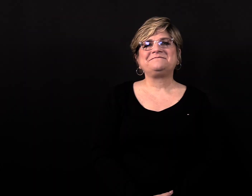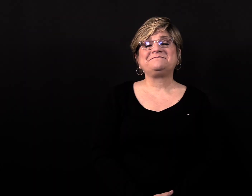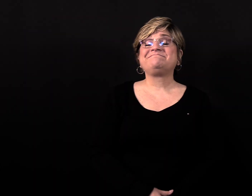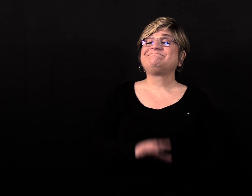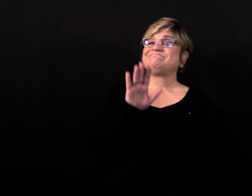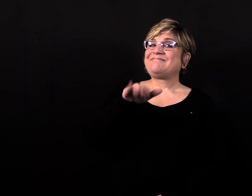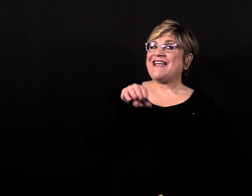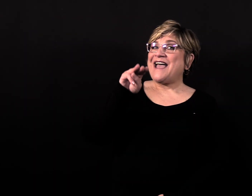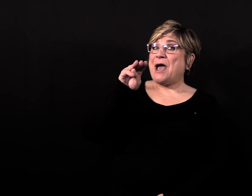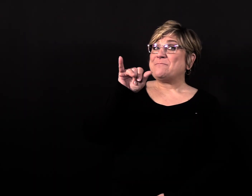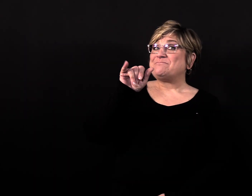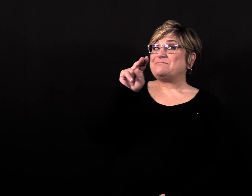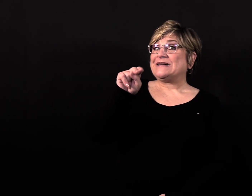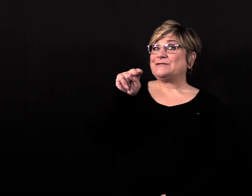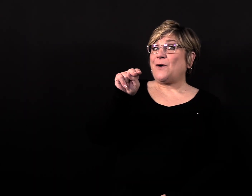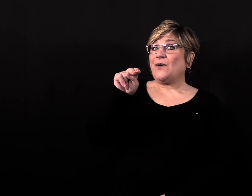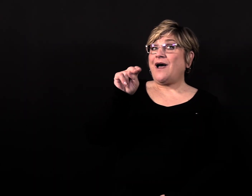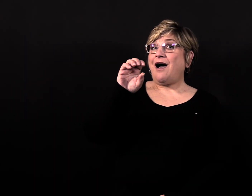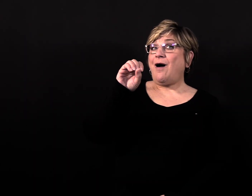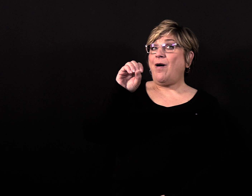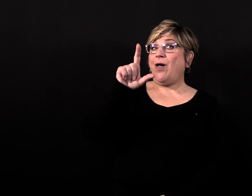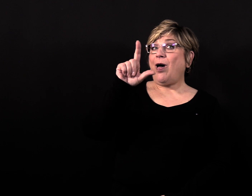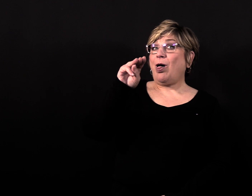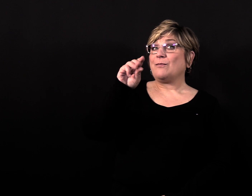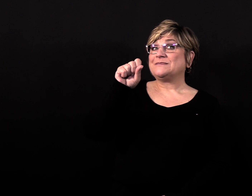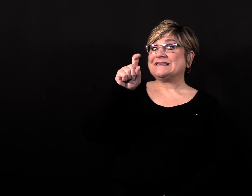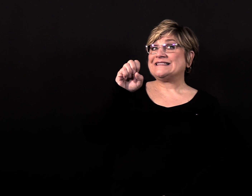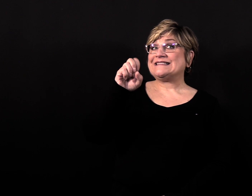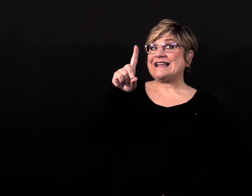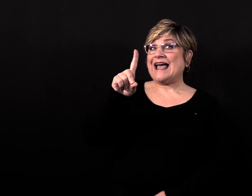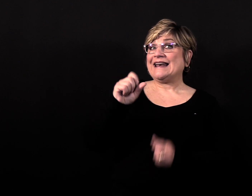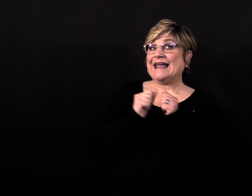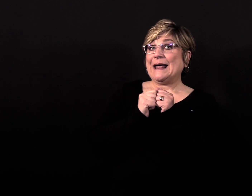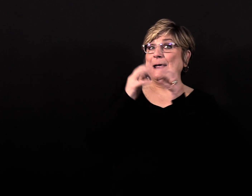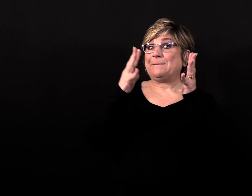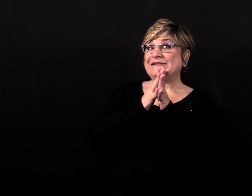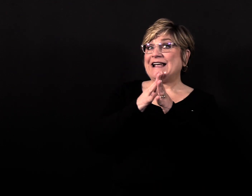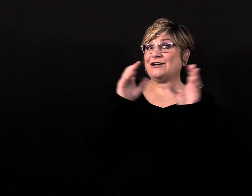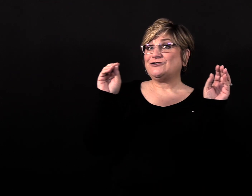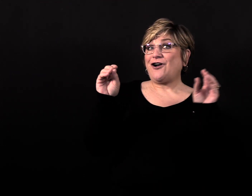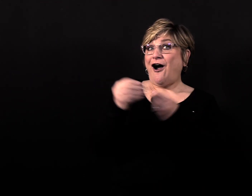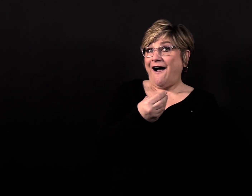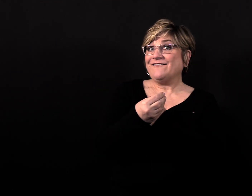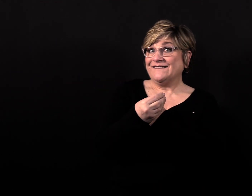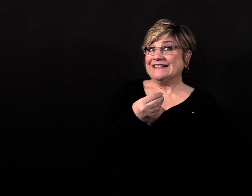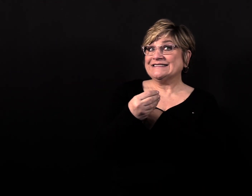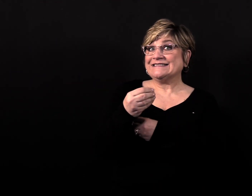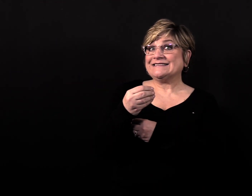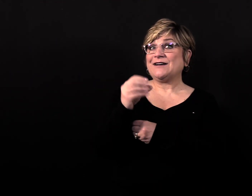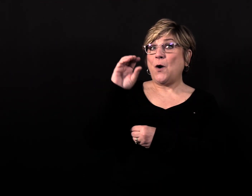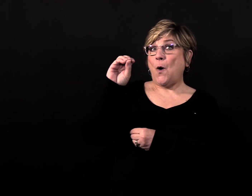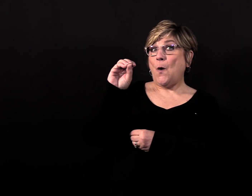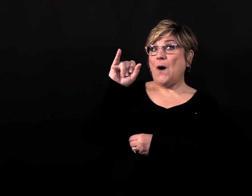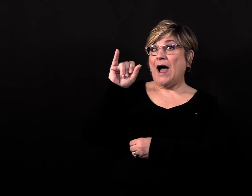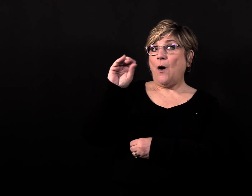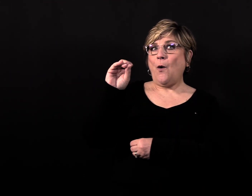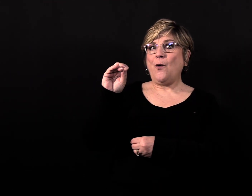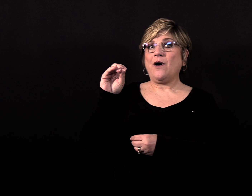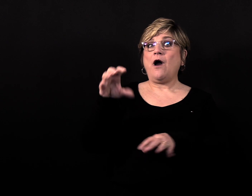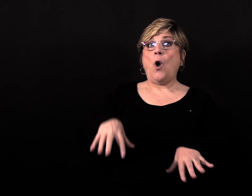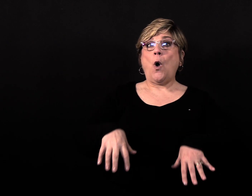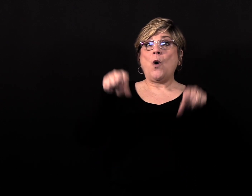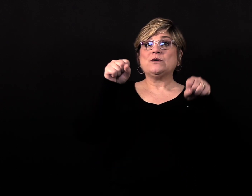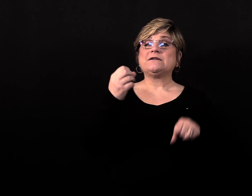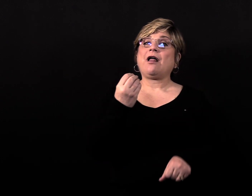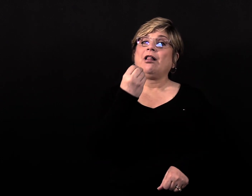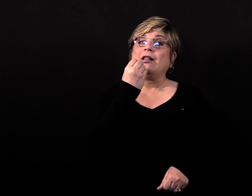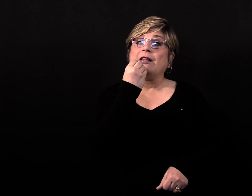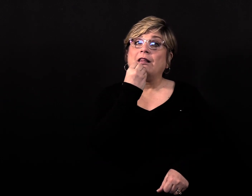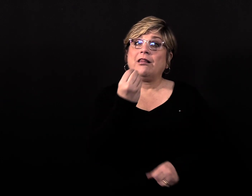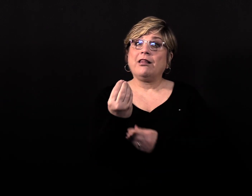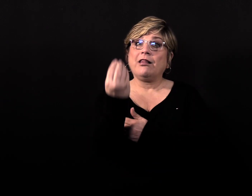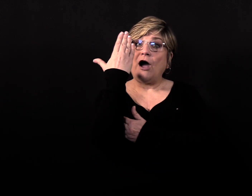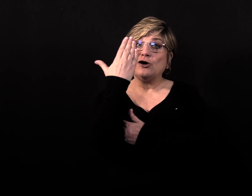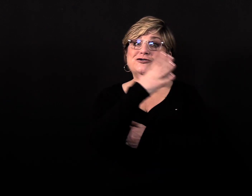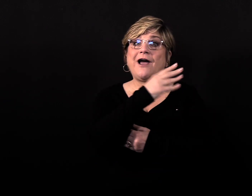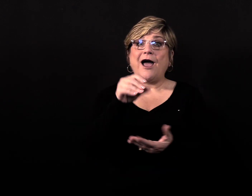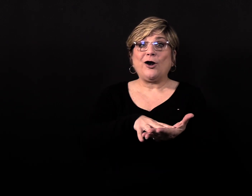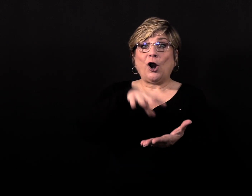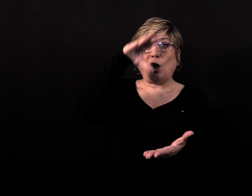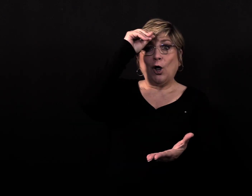The Minnesota Olmstead Implementation Office hosted a lunch and learn